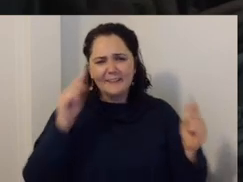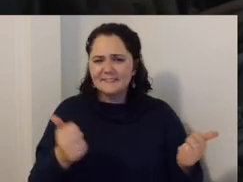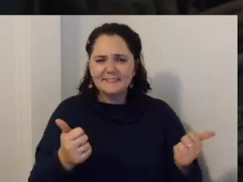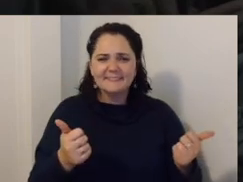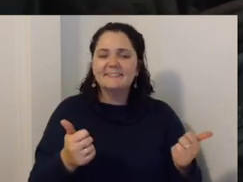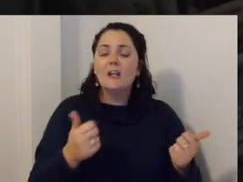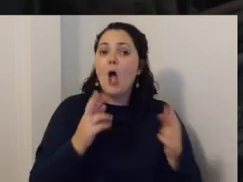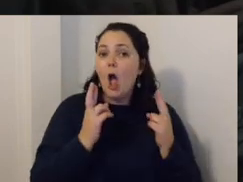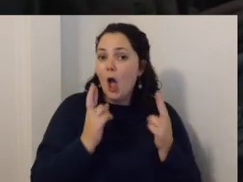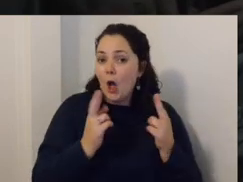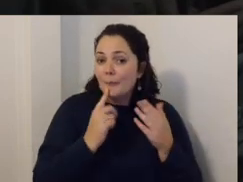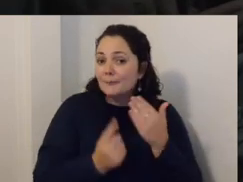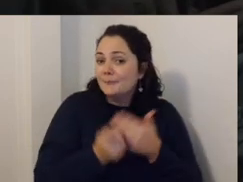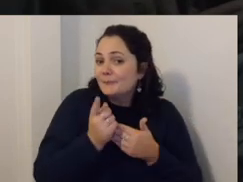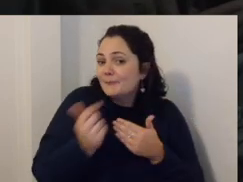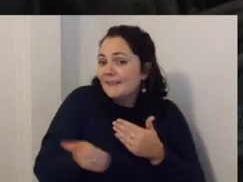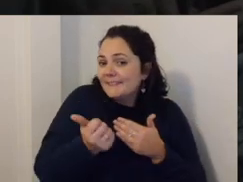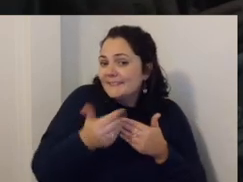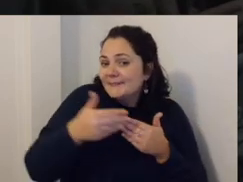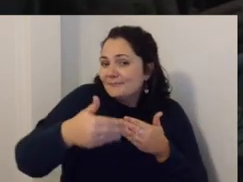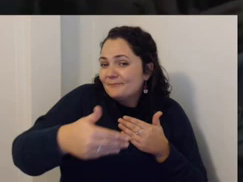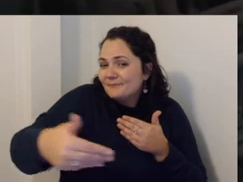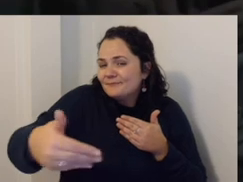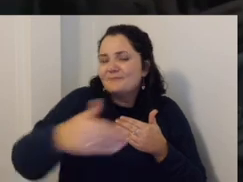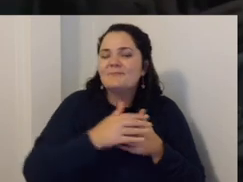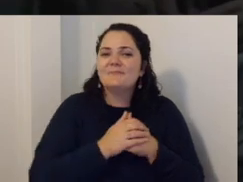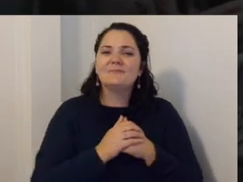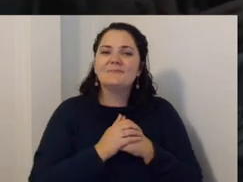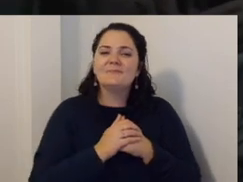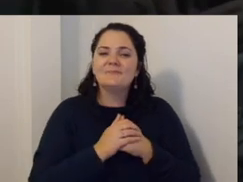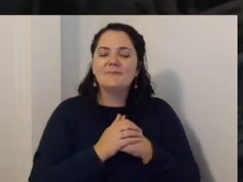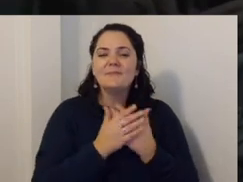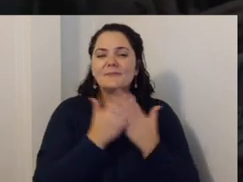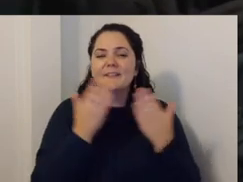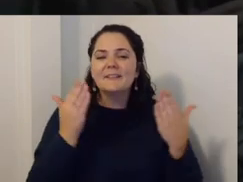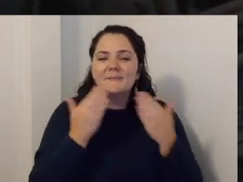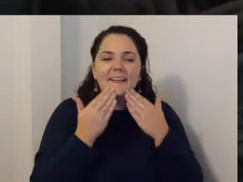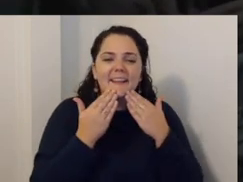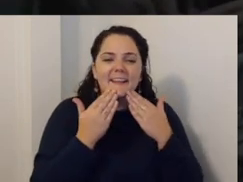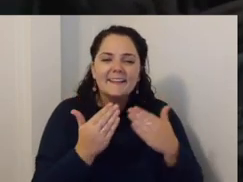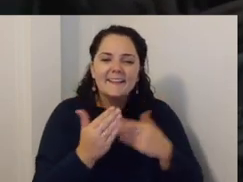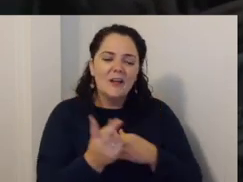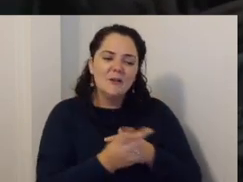many many more chances to do it um one more very intense thank you to uh to Atticus and Rachel for